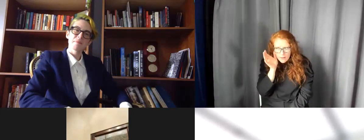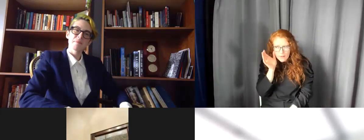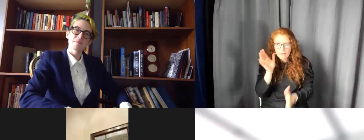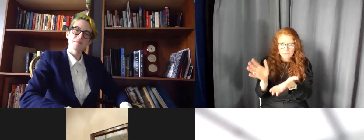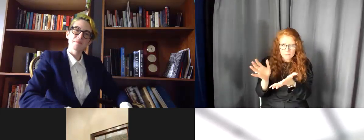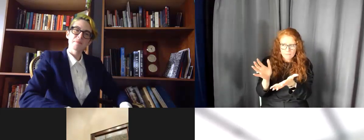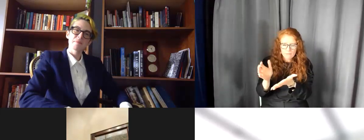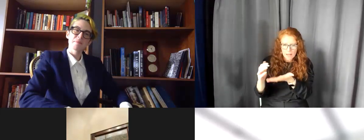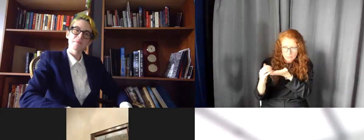Jordan Radford: you in control.